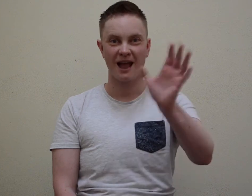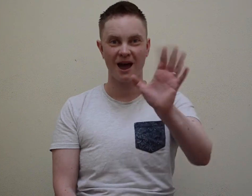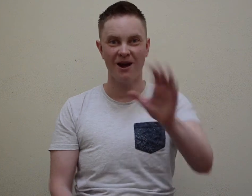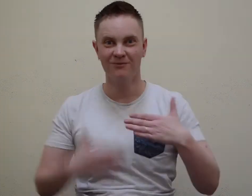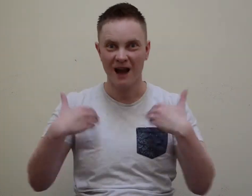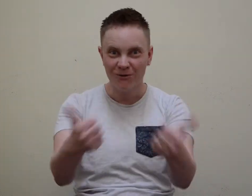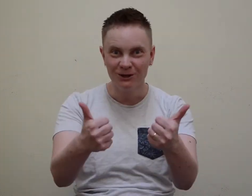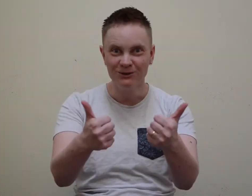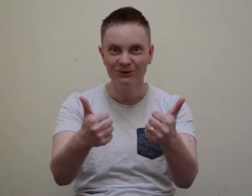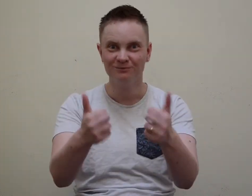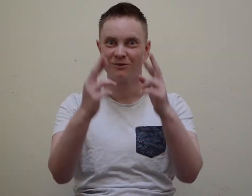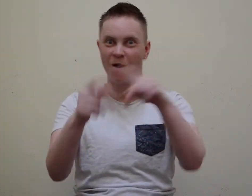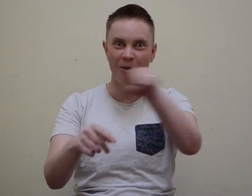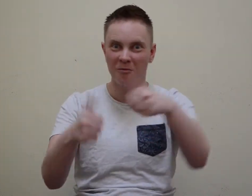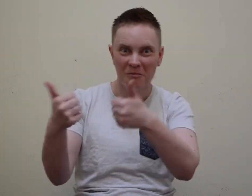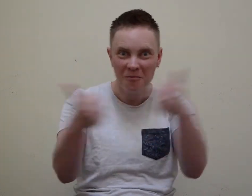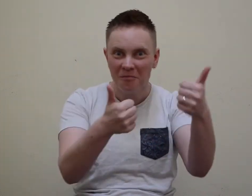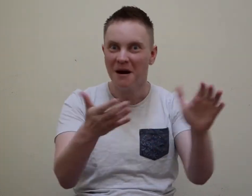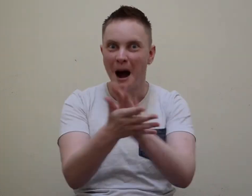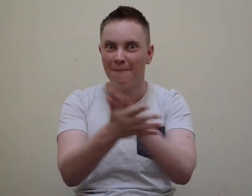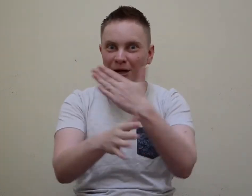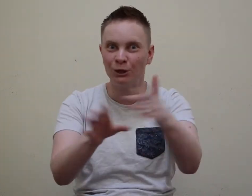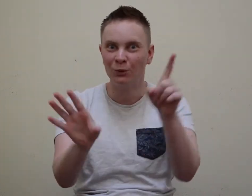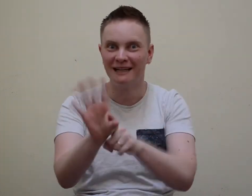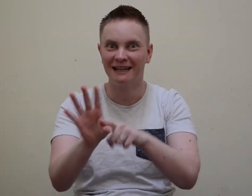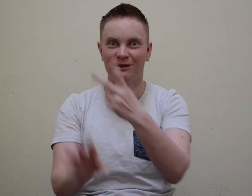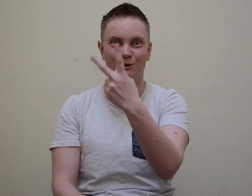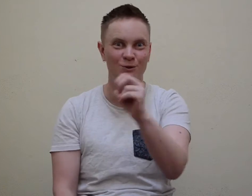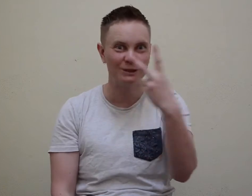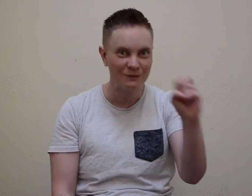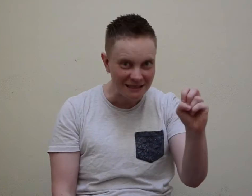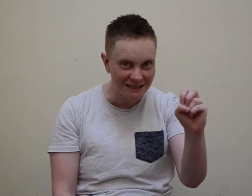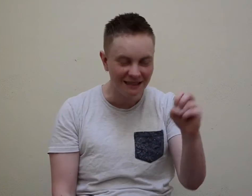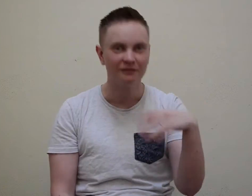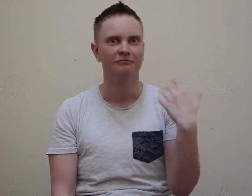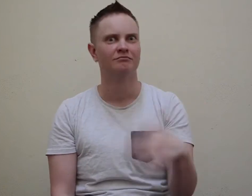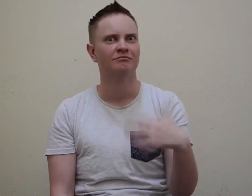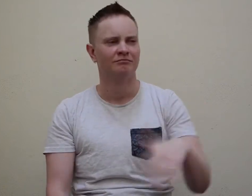Hey, how you doing? Hope you going good. Happy New Year. Happy 2020.